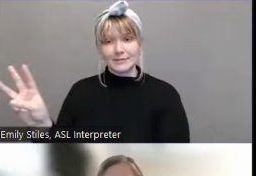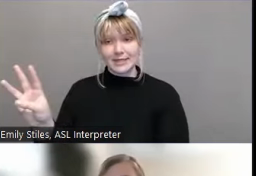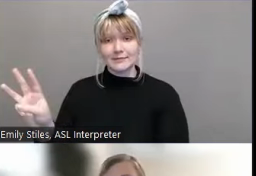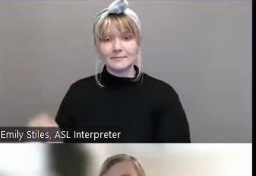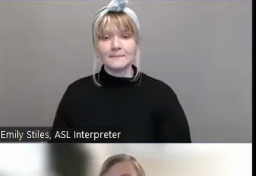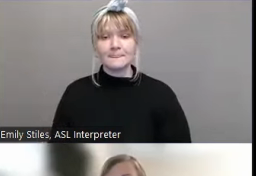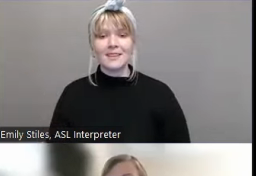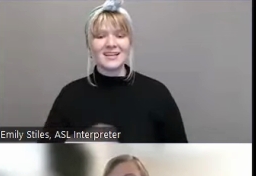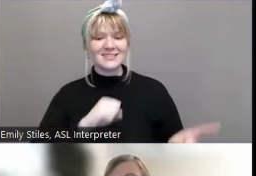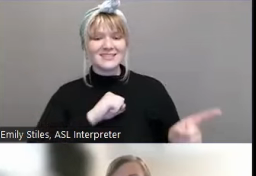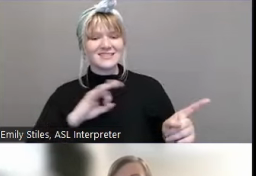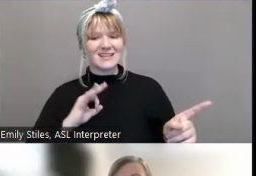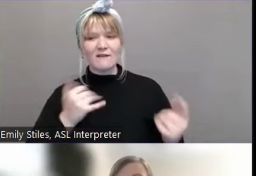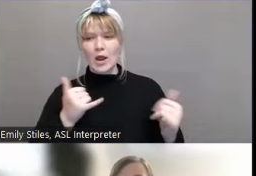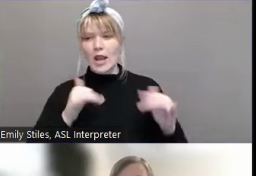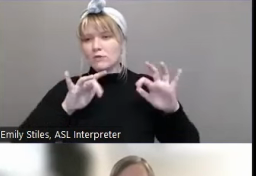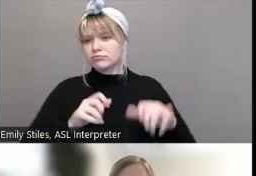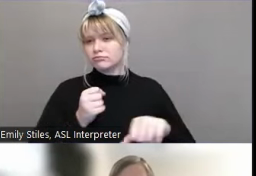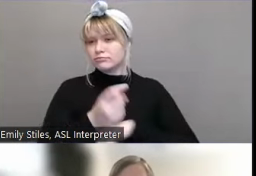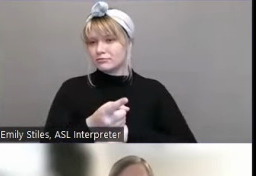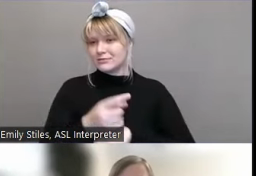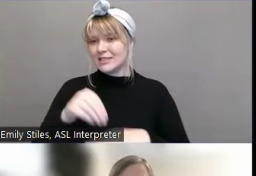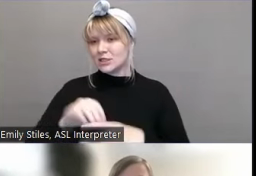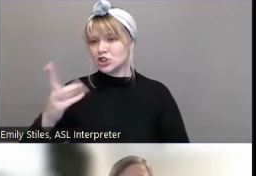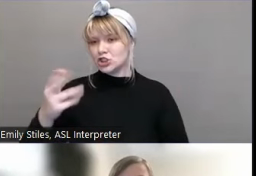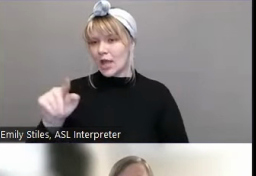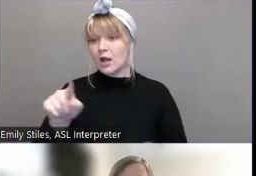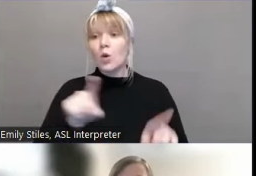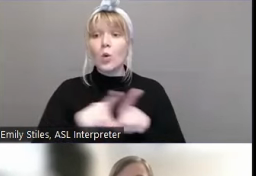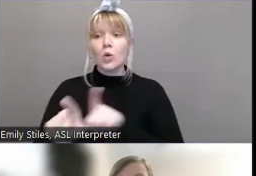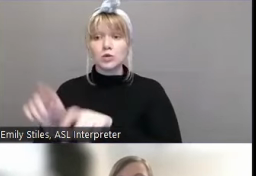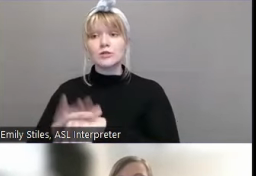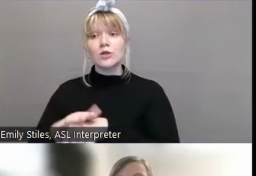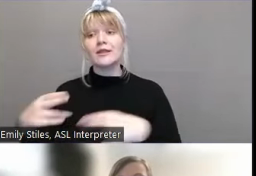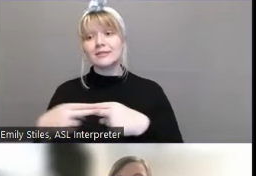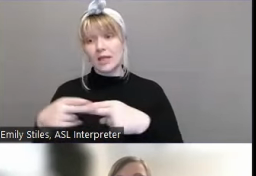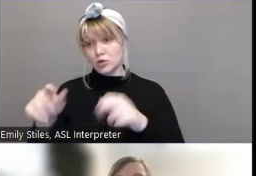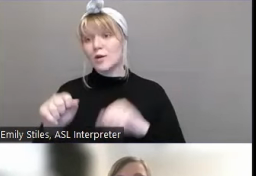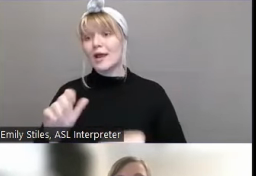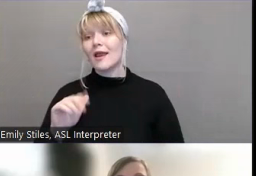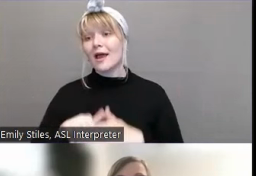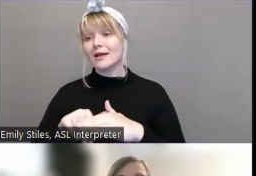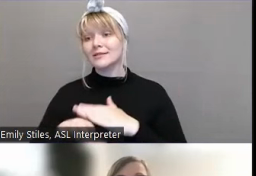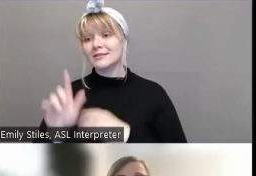It is also on the slide, so, you’ll be able to access it later. Ok, next slide.